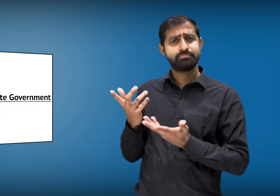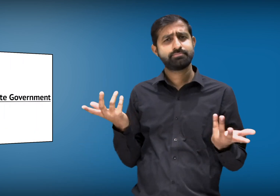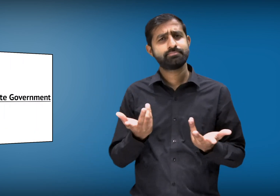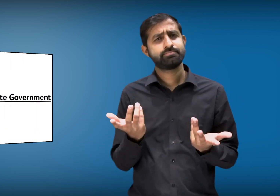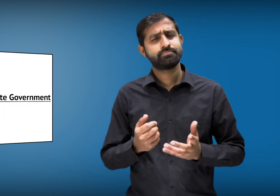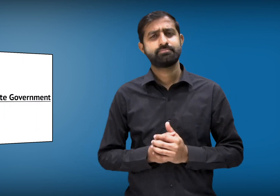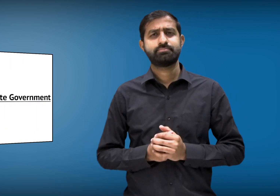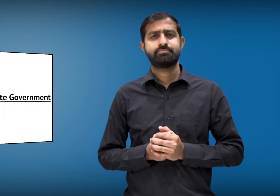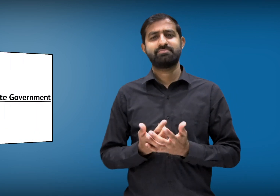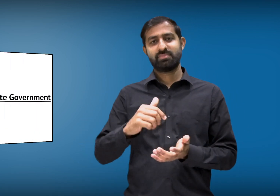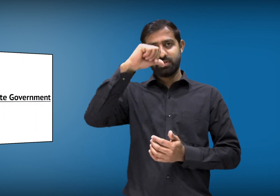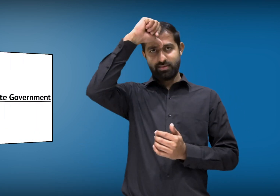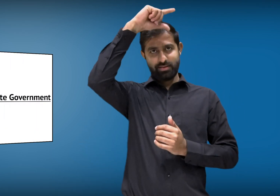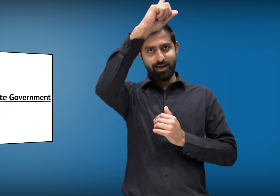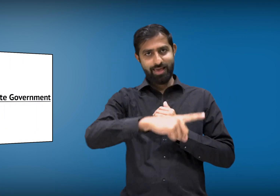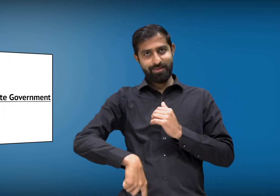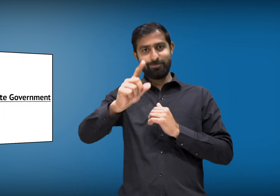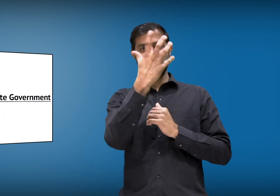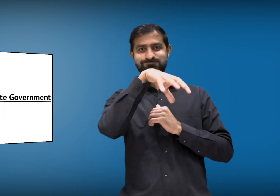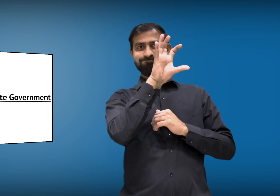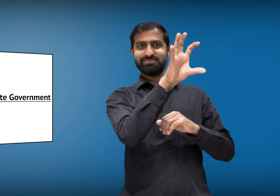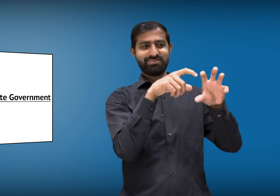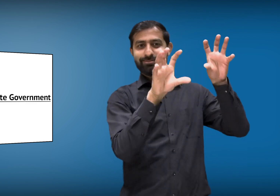In India we have Central government